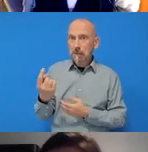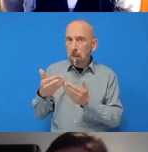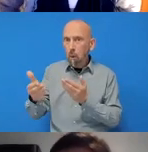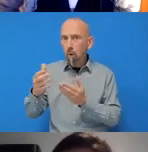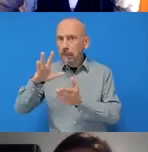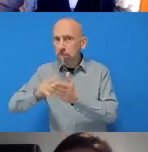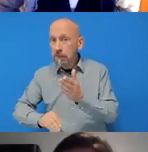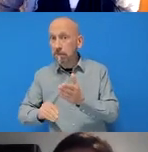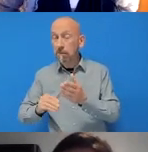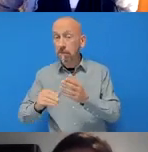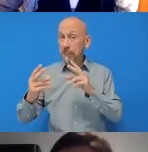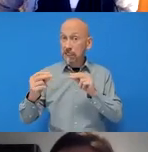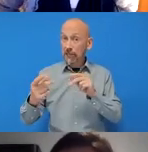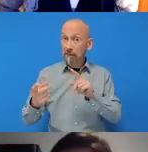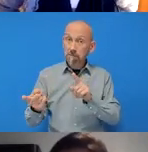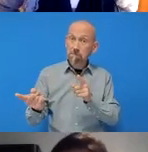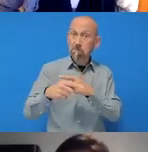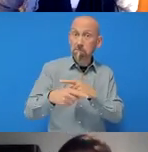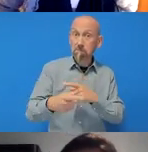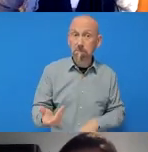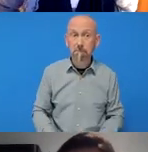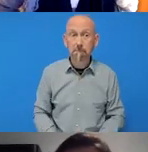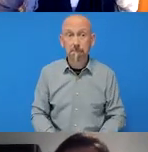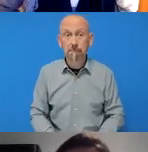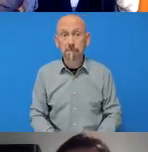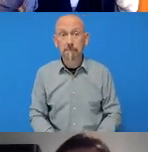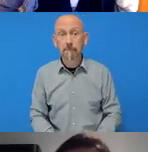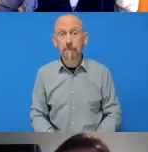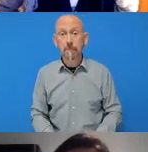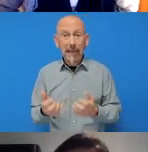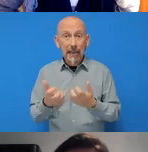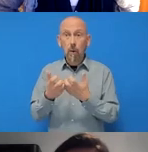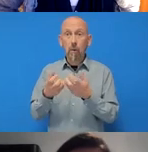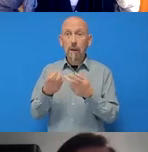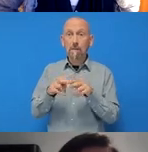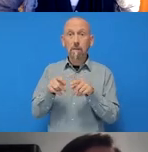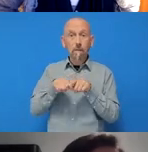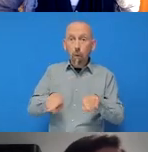yeah working together with forks and collaborating but yeah,